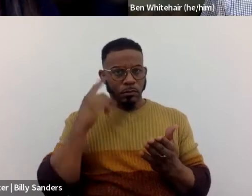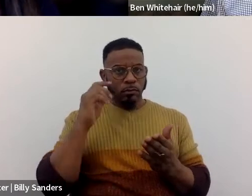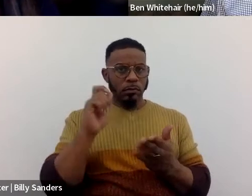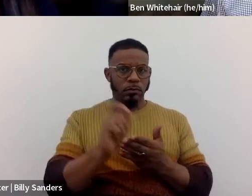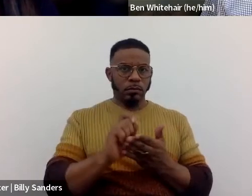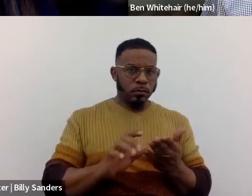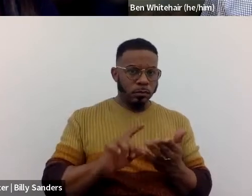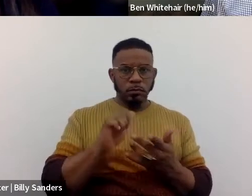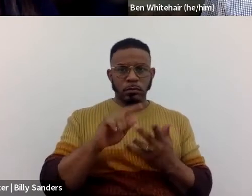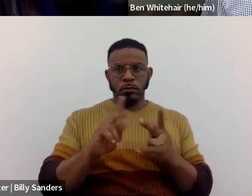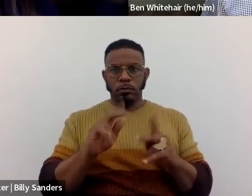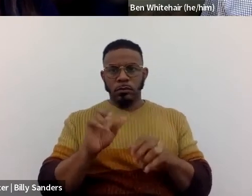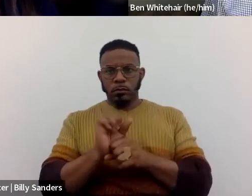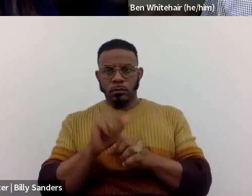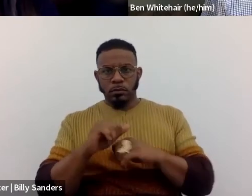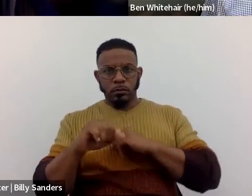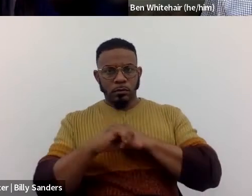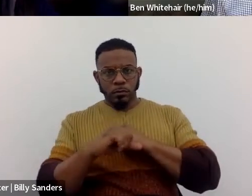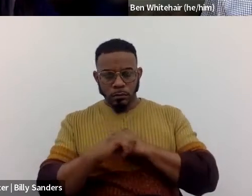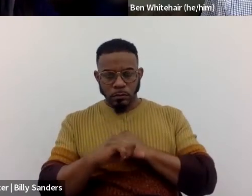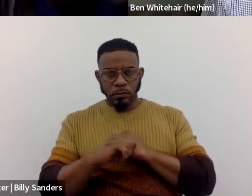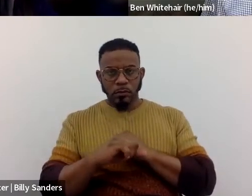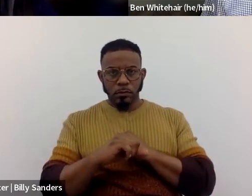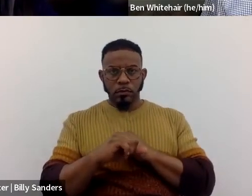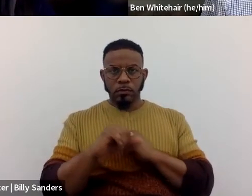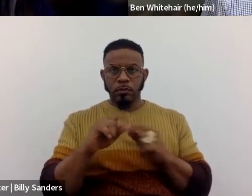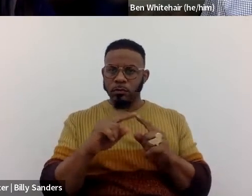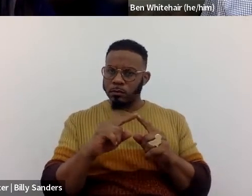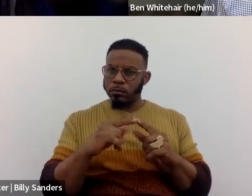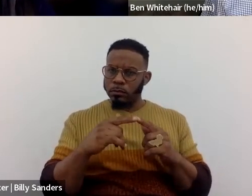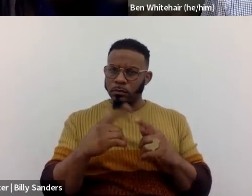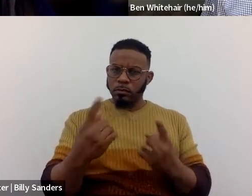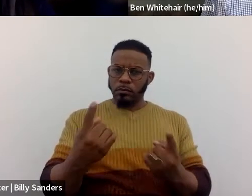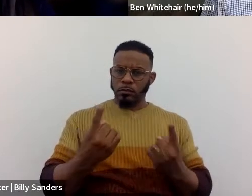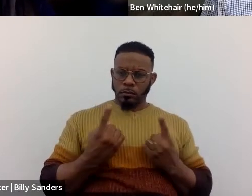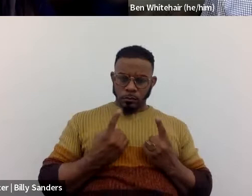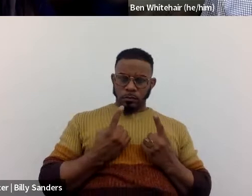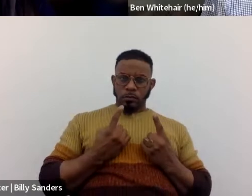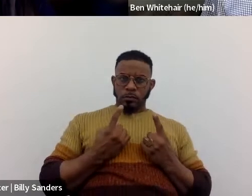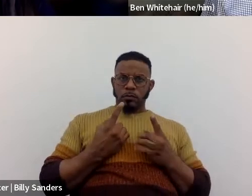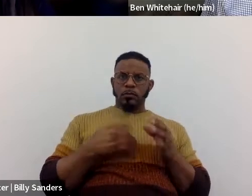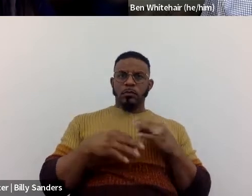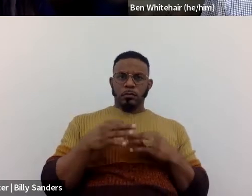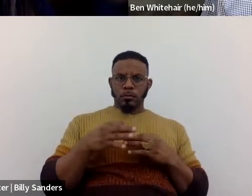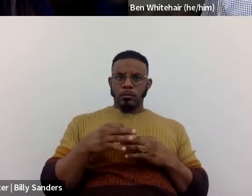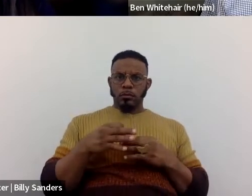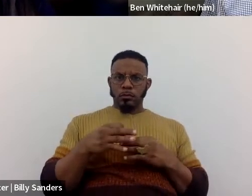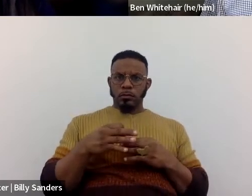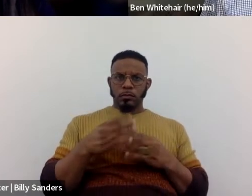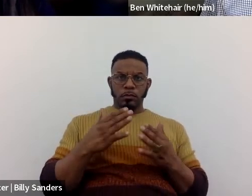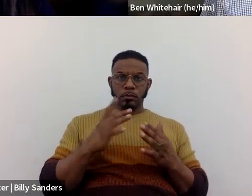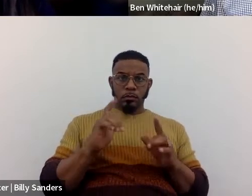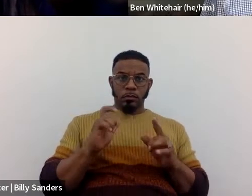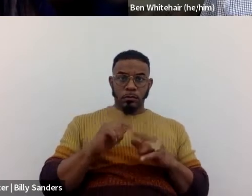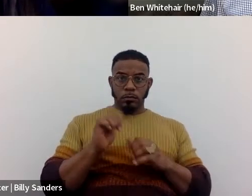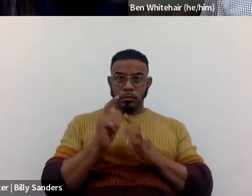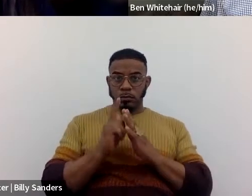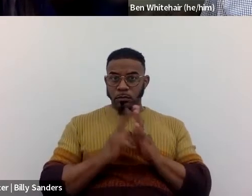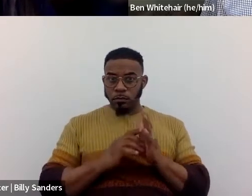and other people working in broadcasting to, you know, come to us instead of, you know, maybe going to an attorney who's not familiar